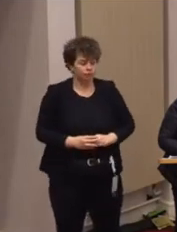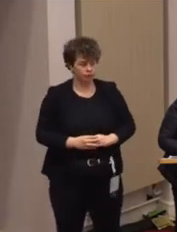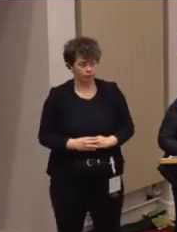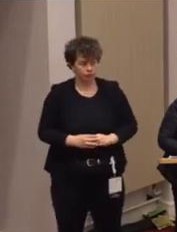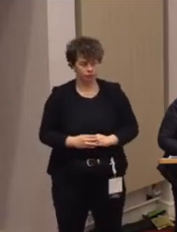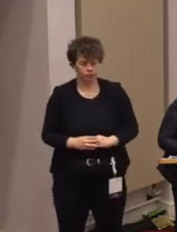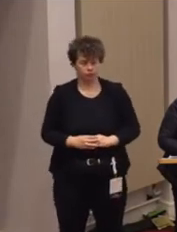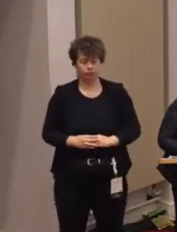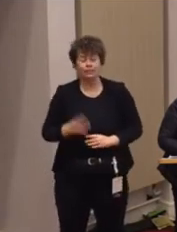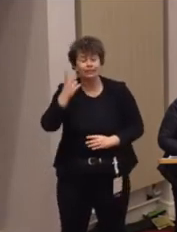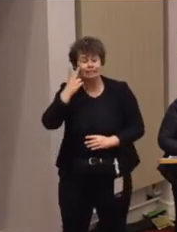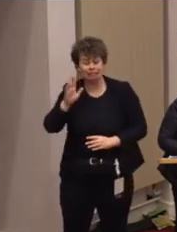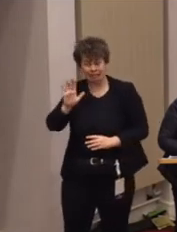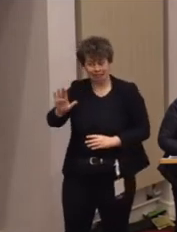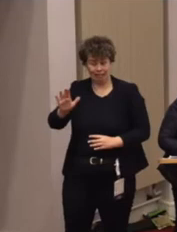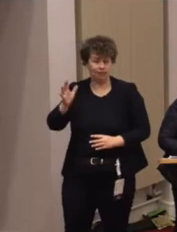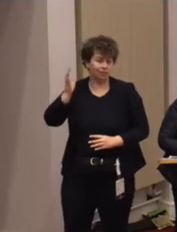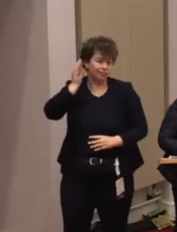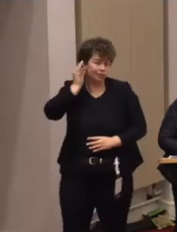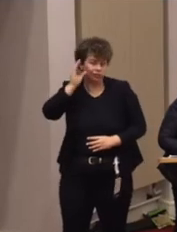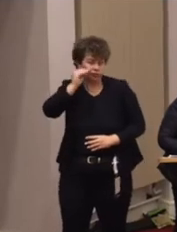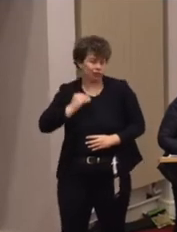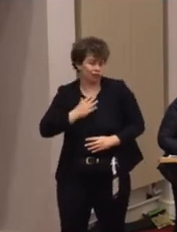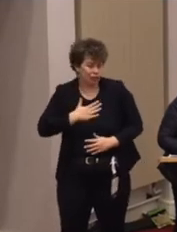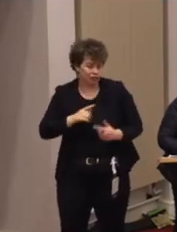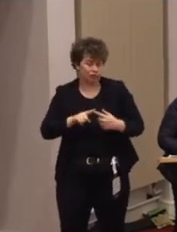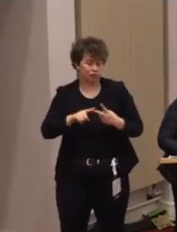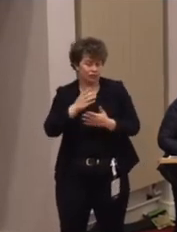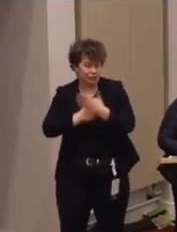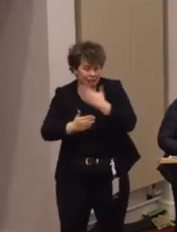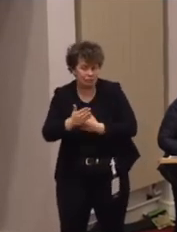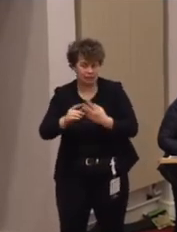of gender disability and other identities varies from one group to another group in